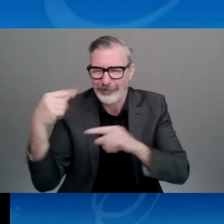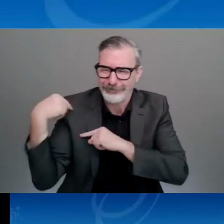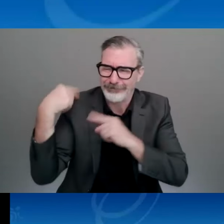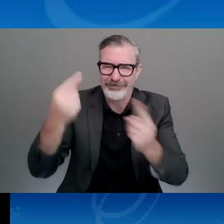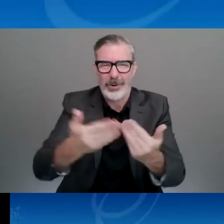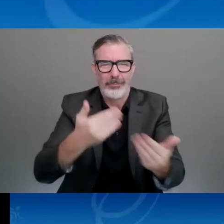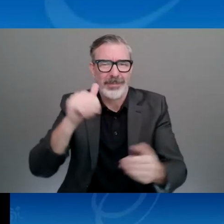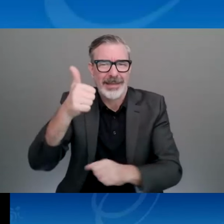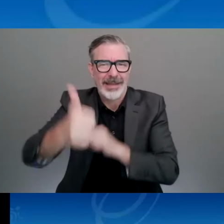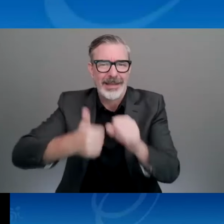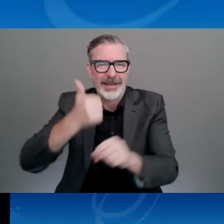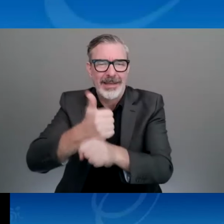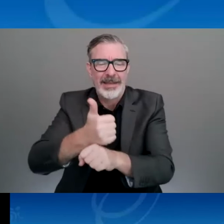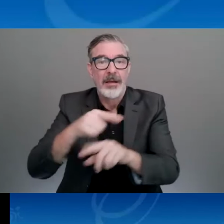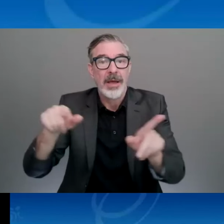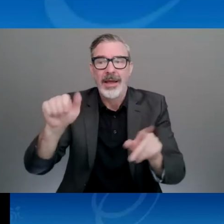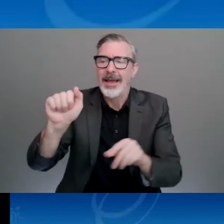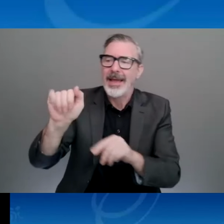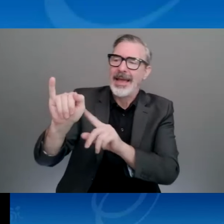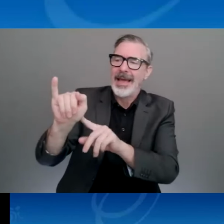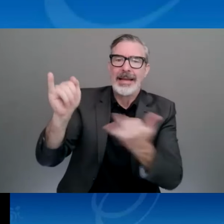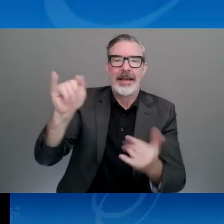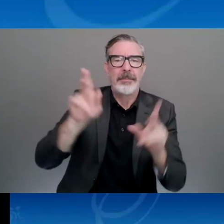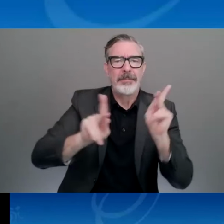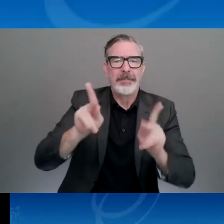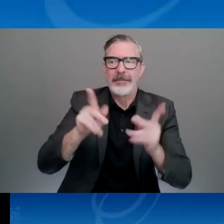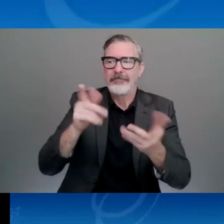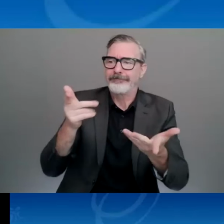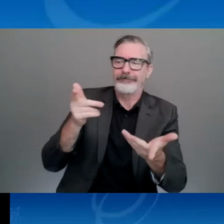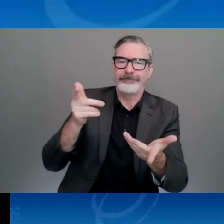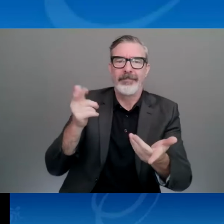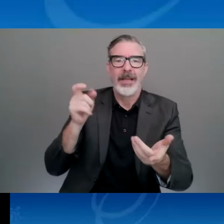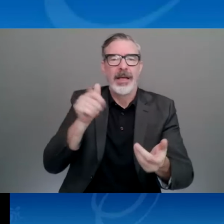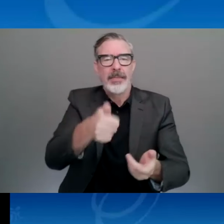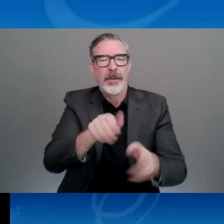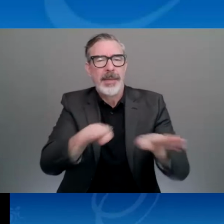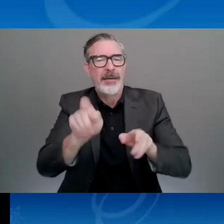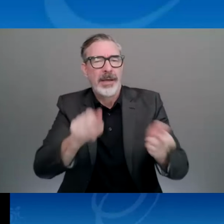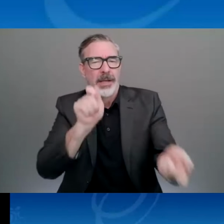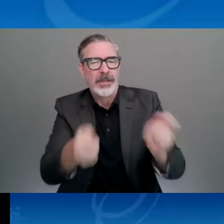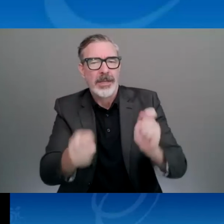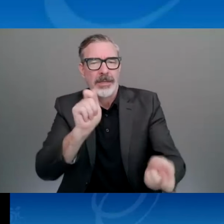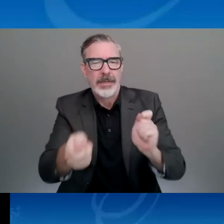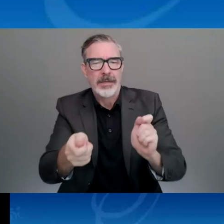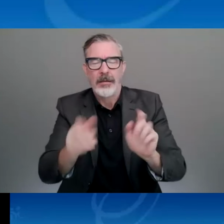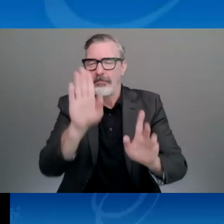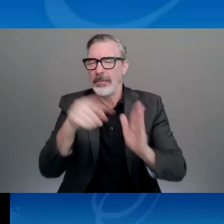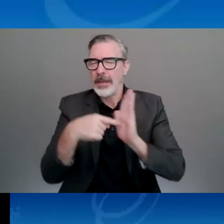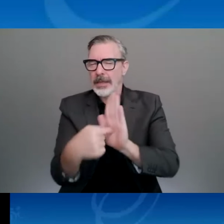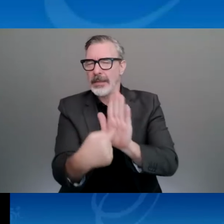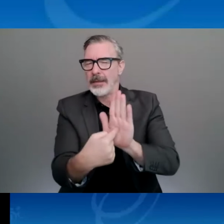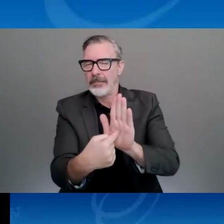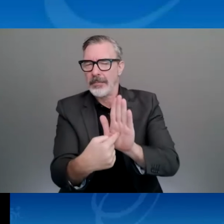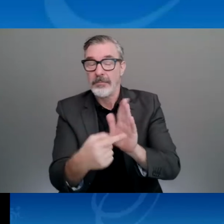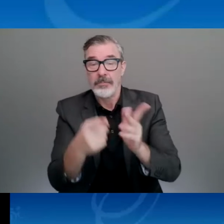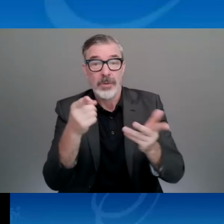and part of a behavioral cultural impact. For example, how many of you by raise raises hand virtually behind the screen